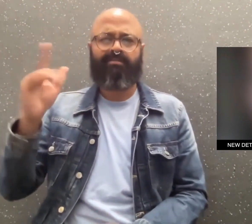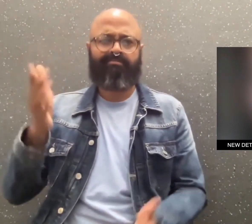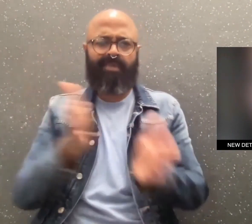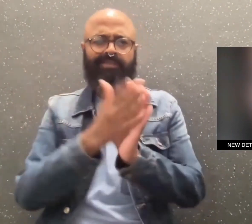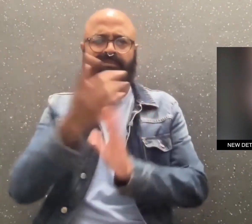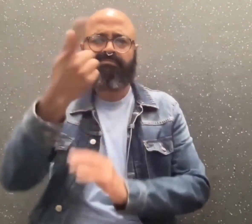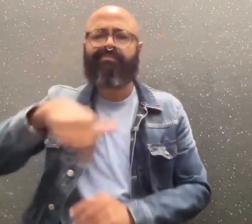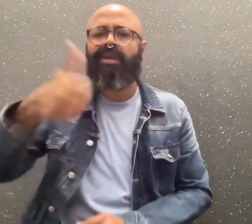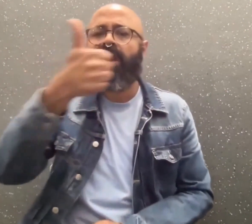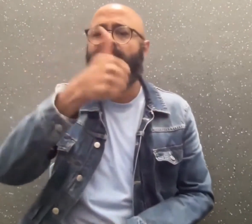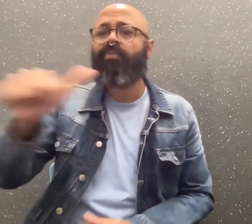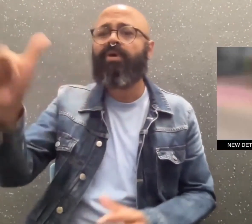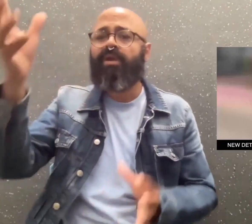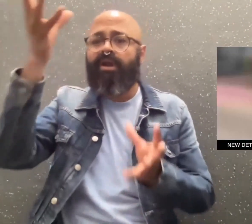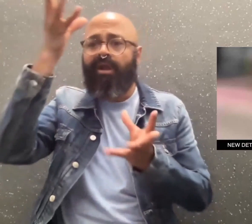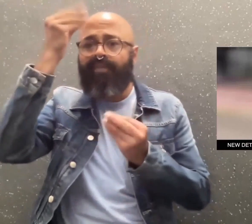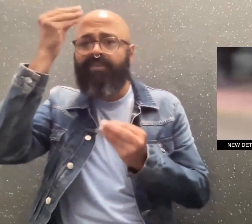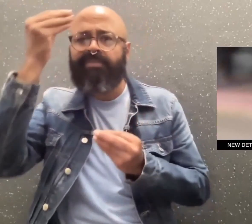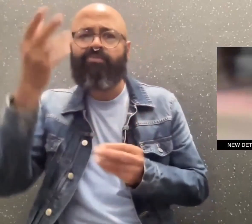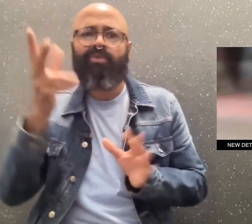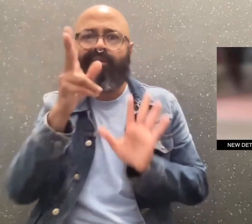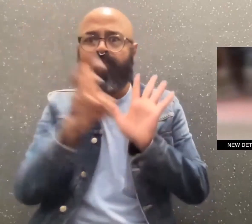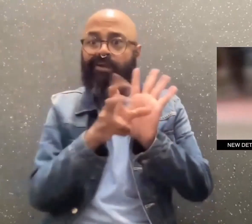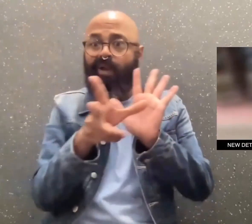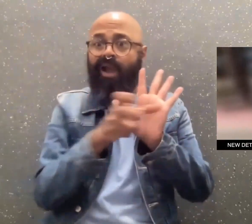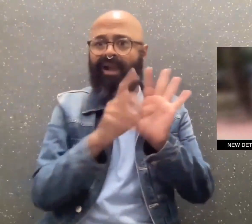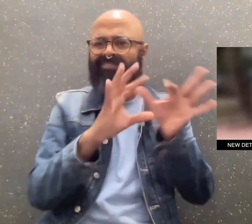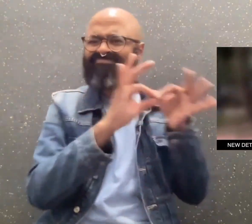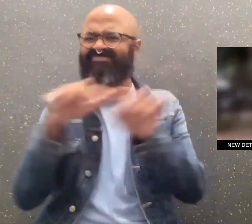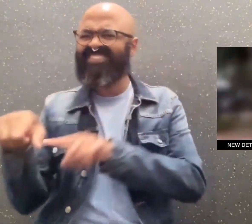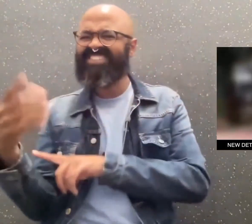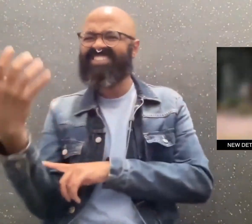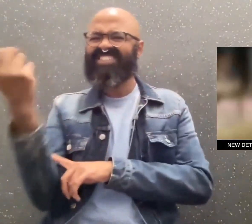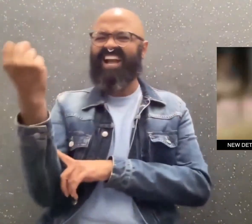The FBI is asking anyone with information or video related to